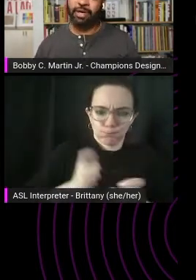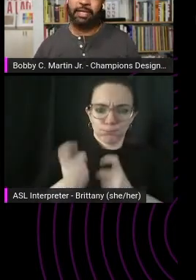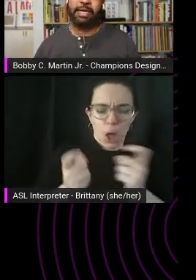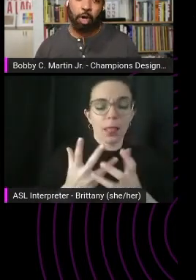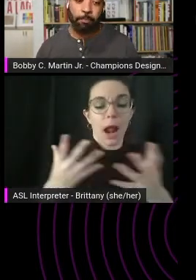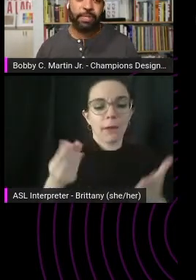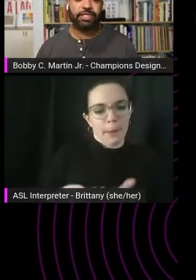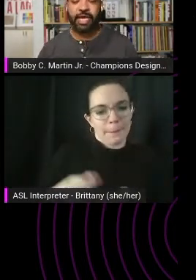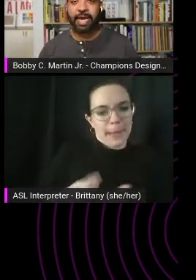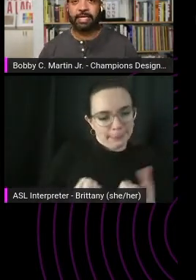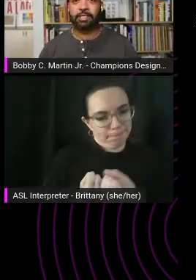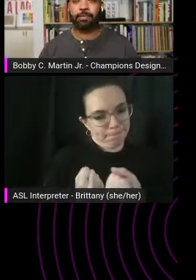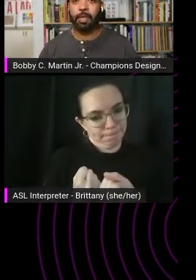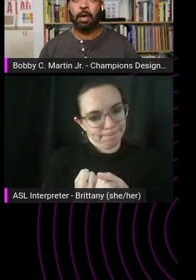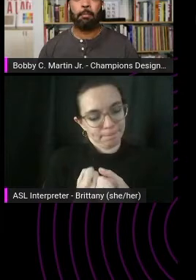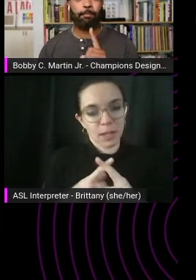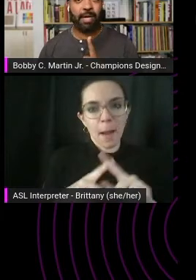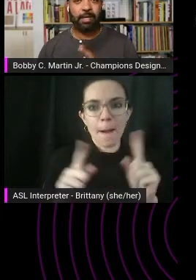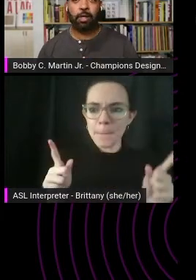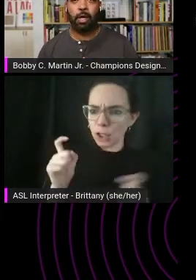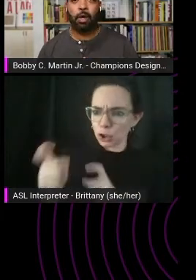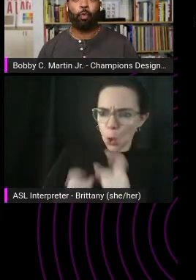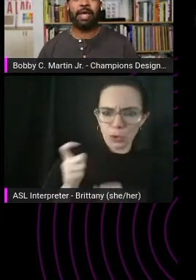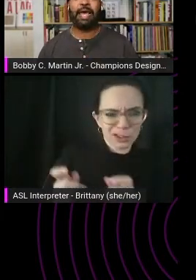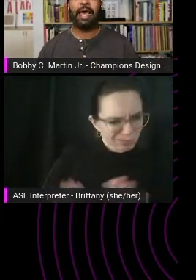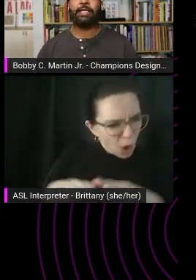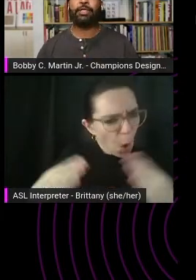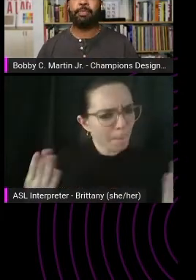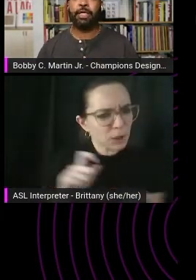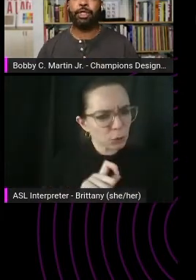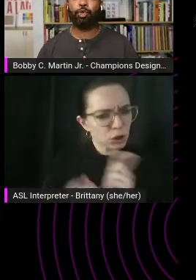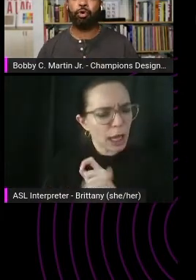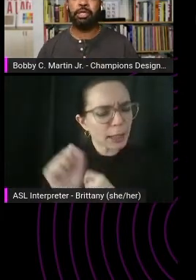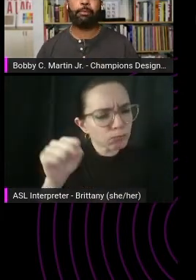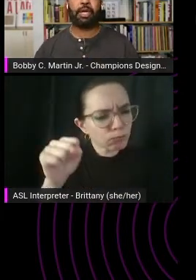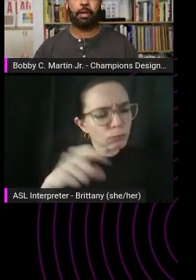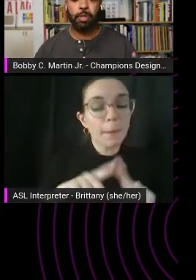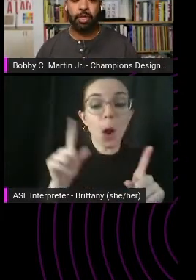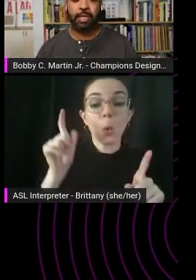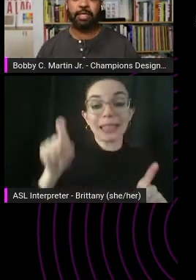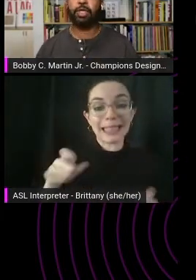really open to change. But, we had to make sure that we communicate